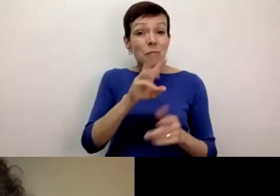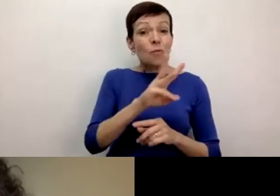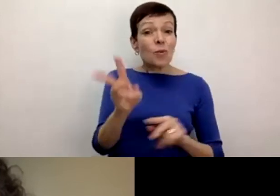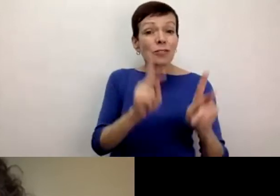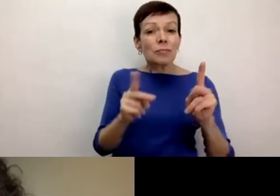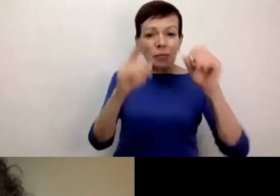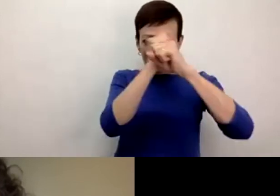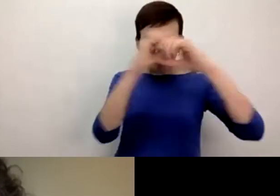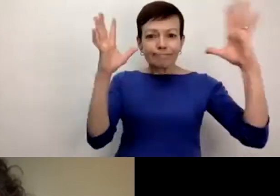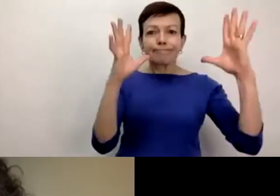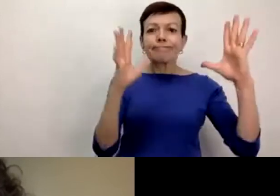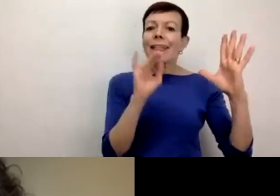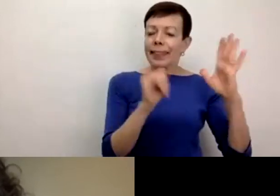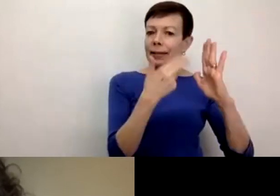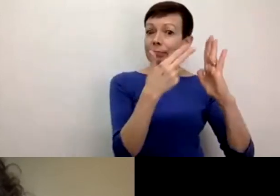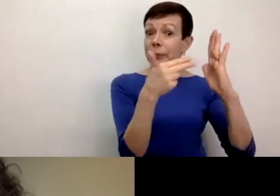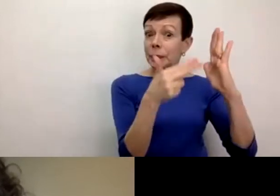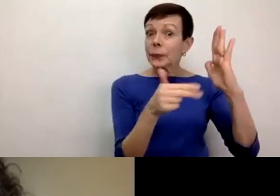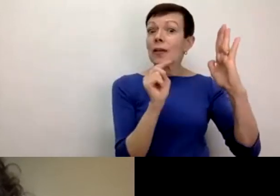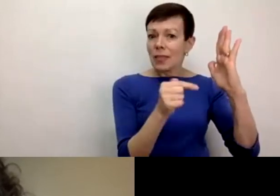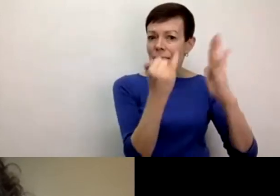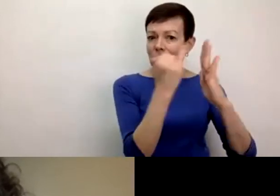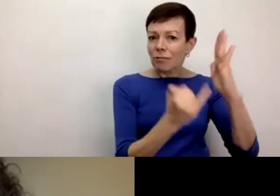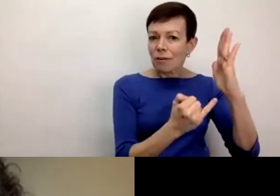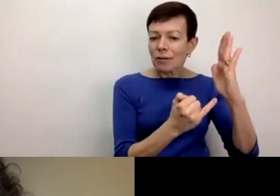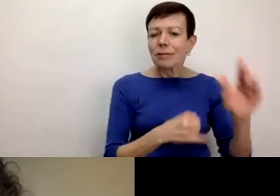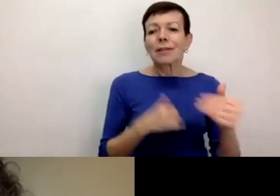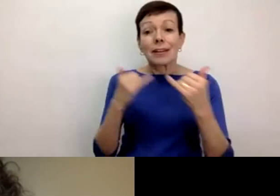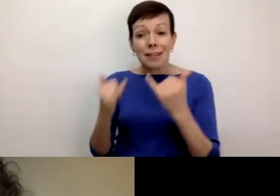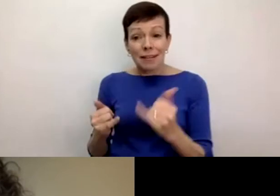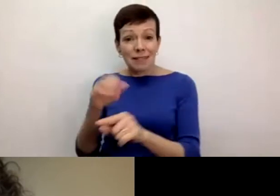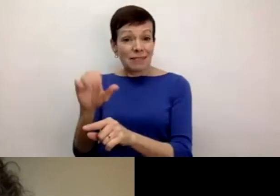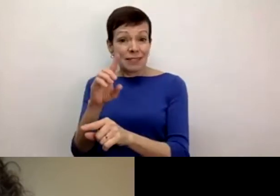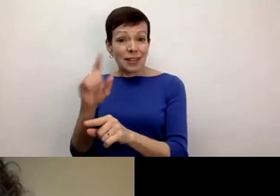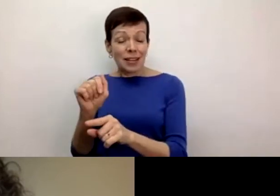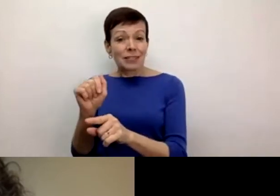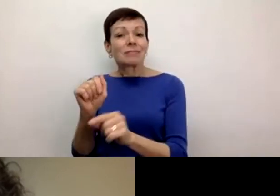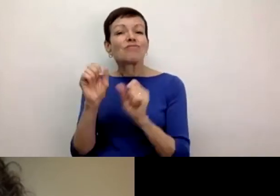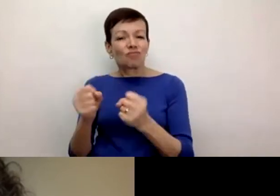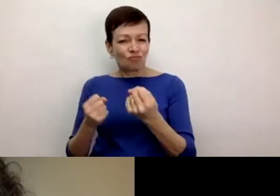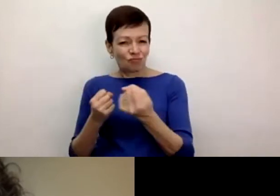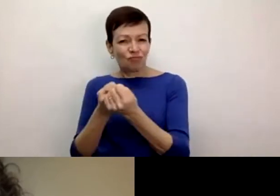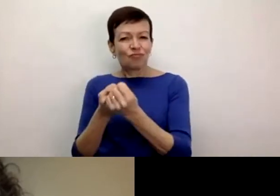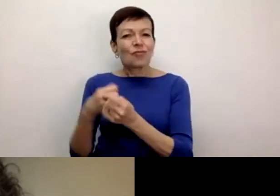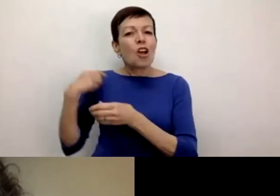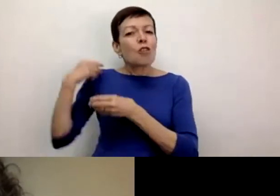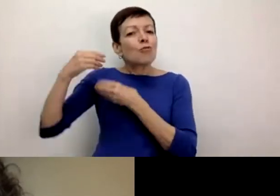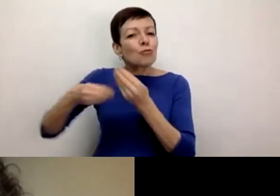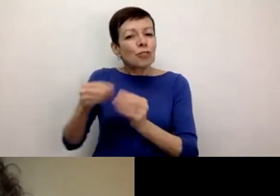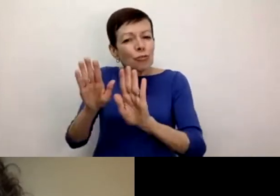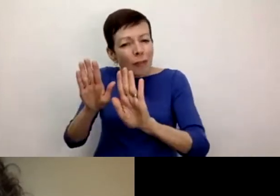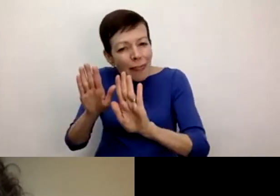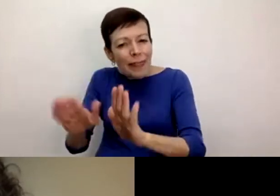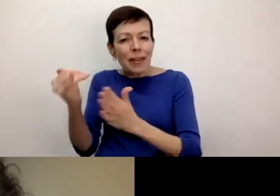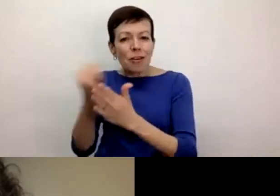And now we can now support artists, traditional Indigenous artists and, and helping communities